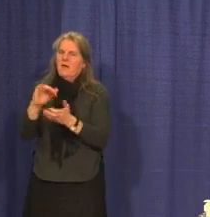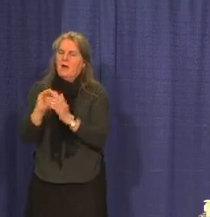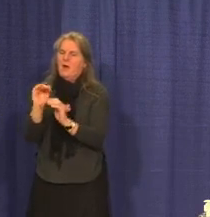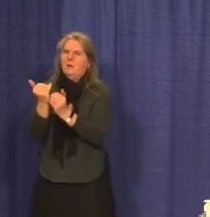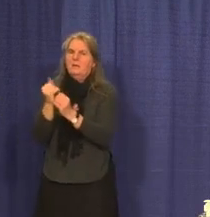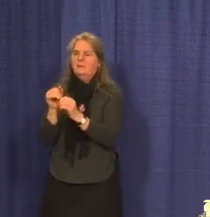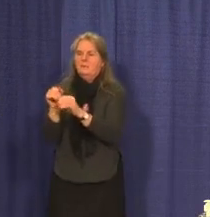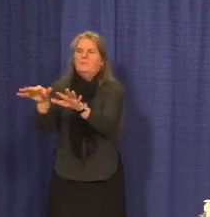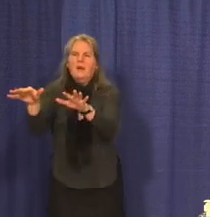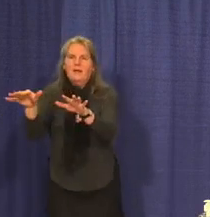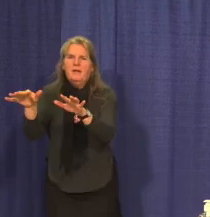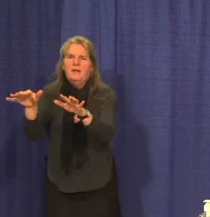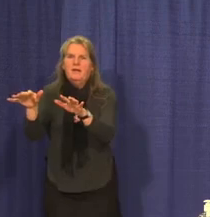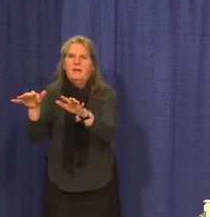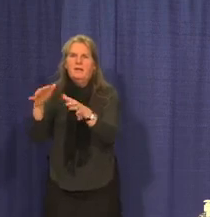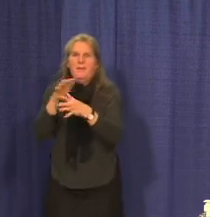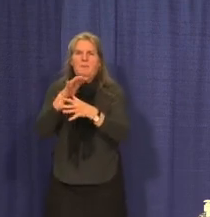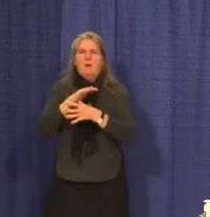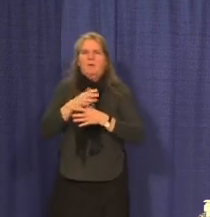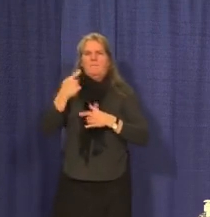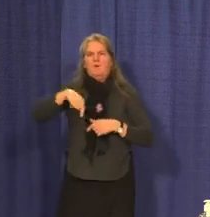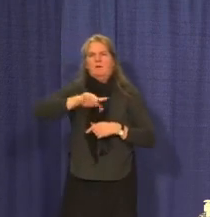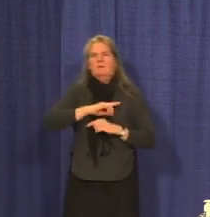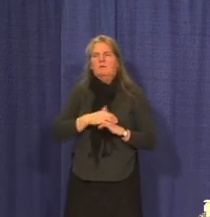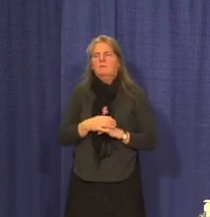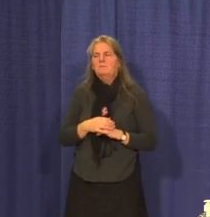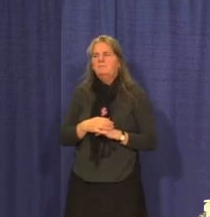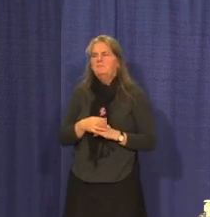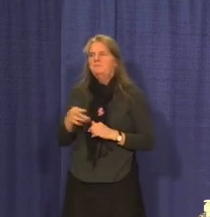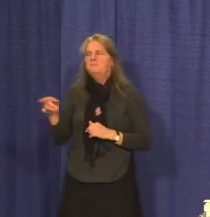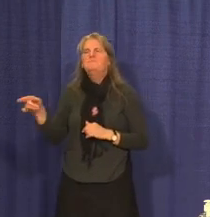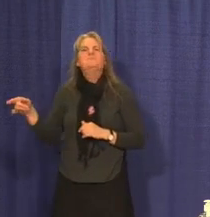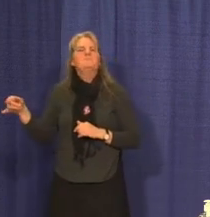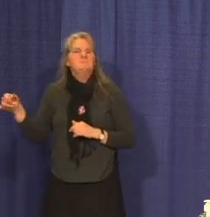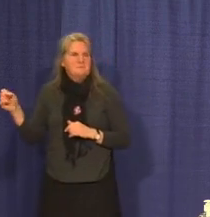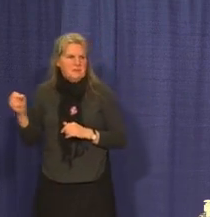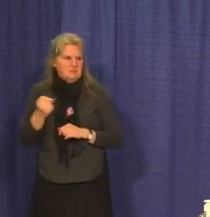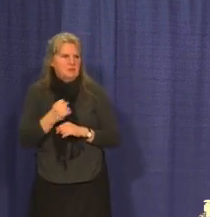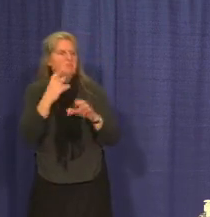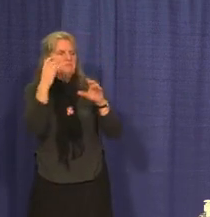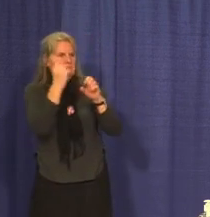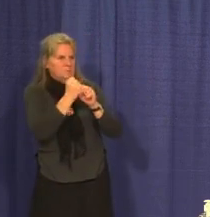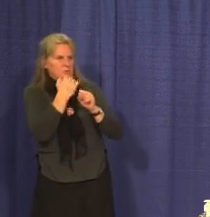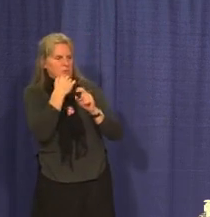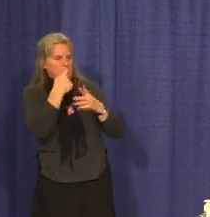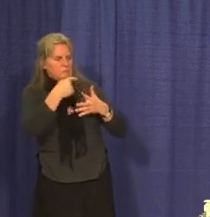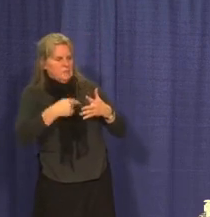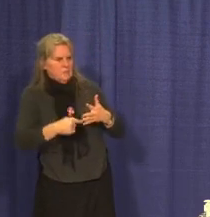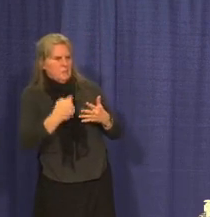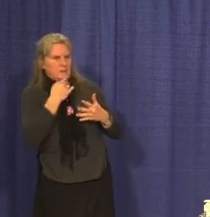transmission. It really all comes back to us. Pat: Premier Silver? I think that is a great